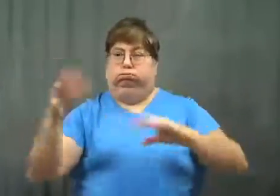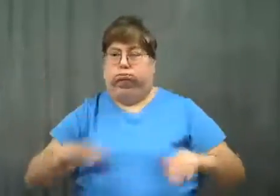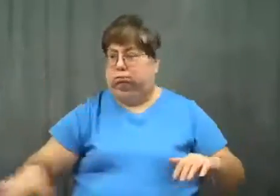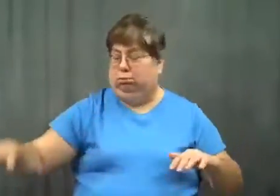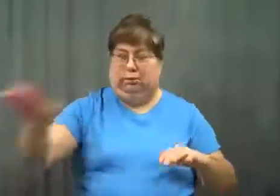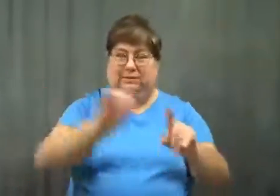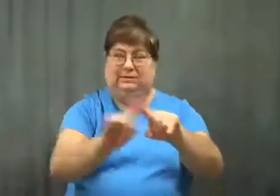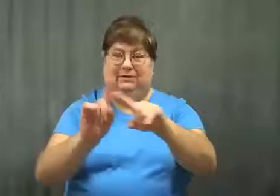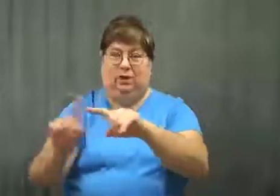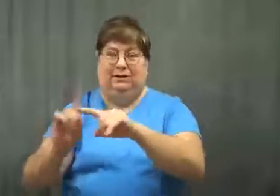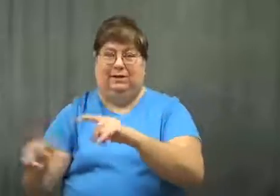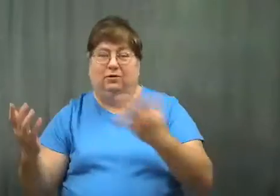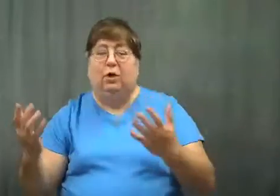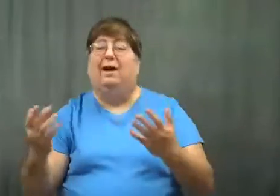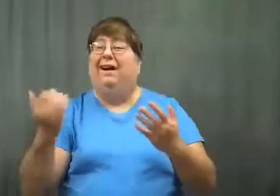Then there will be mass confusion with differing requirements in each state.